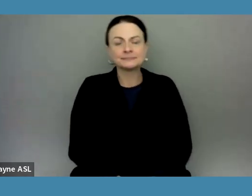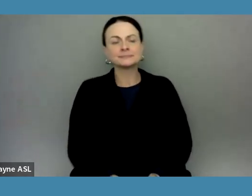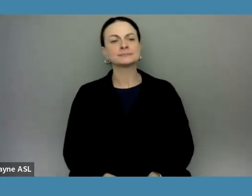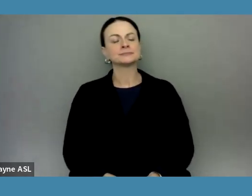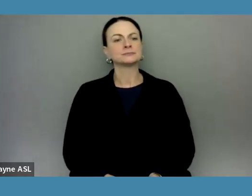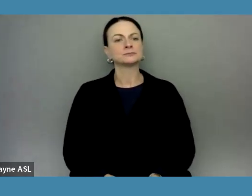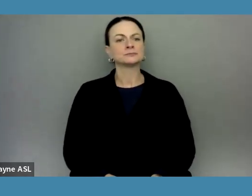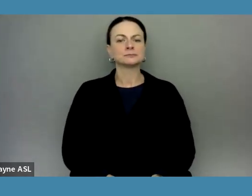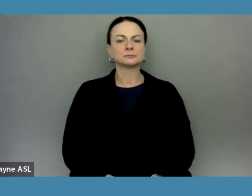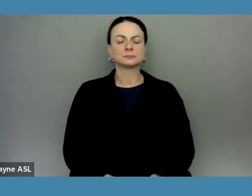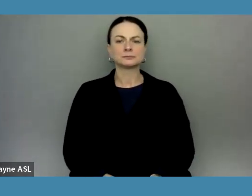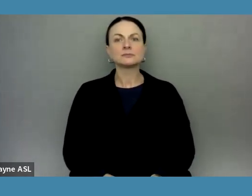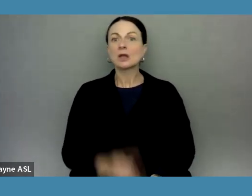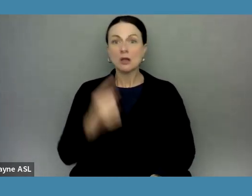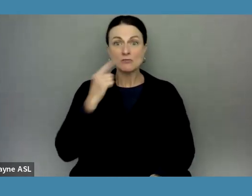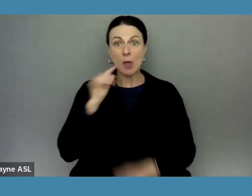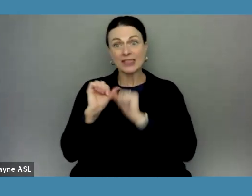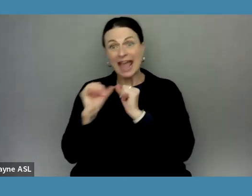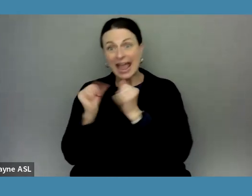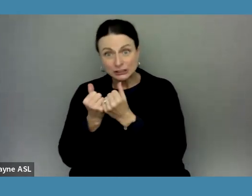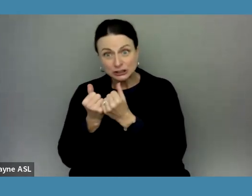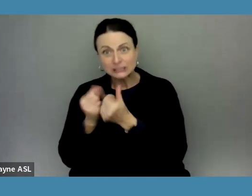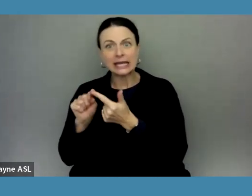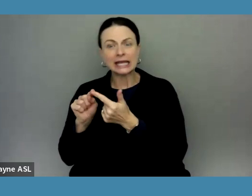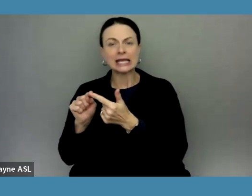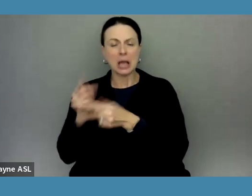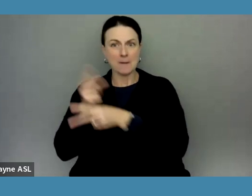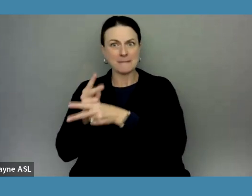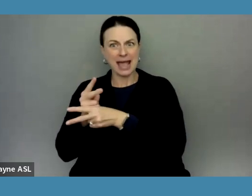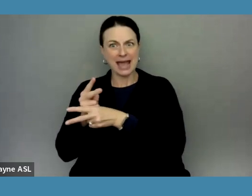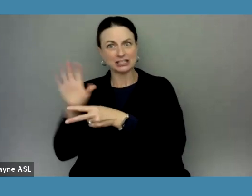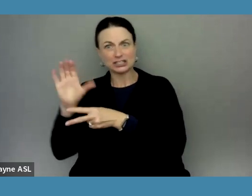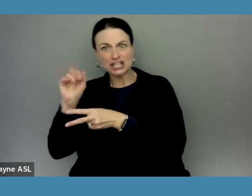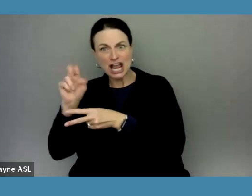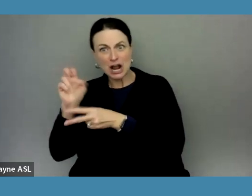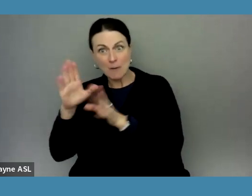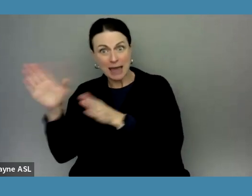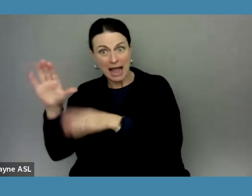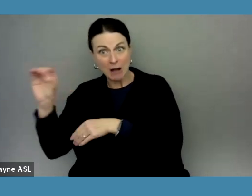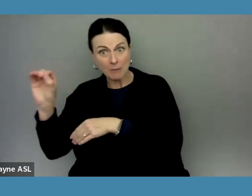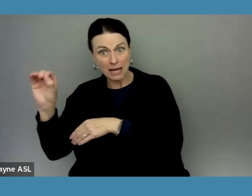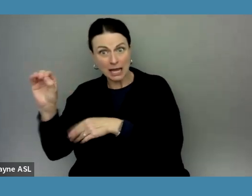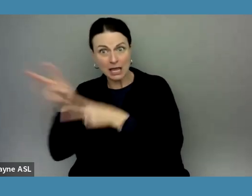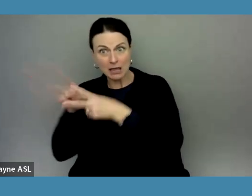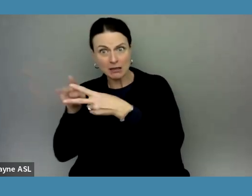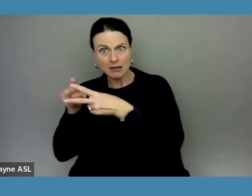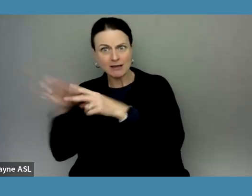for the agency or the managed care pay plan to look at the request again,